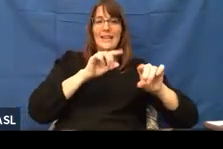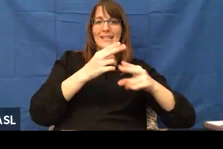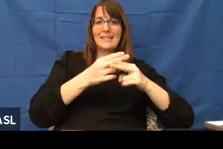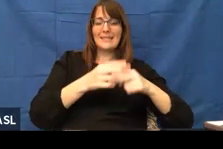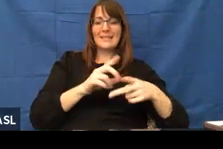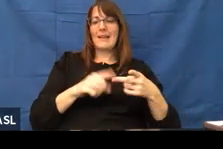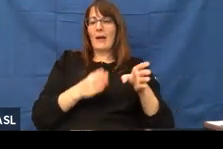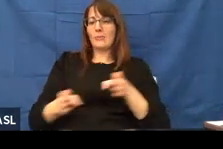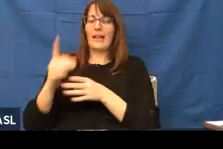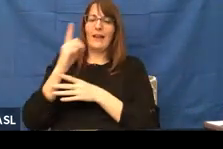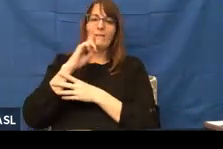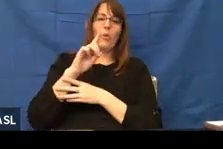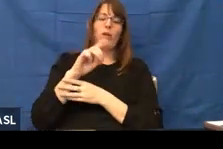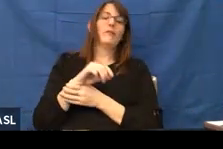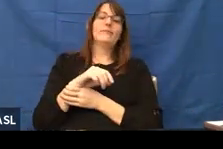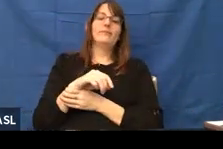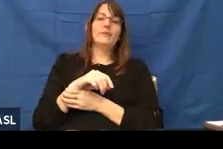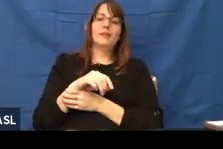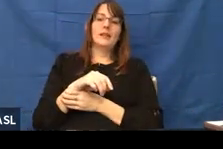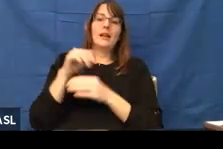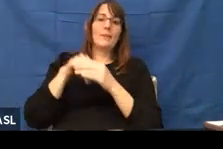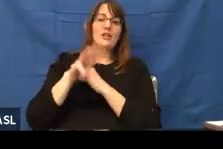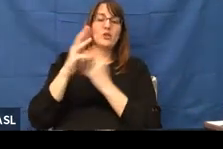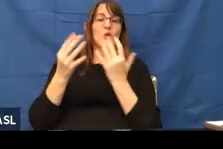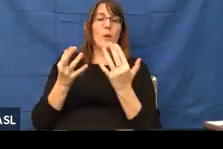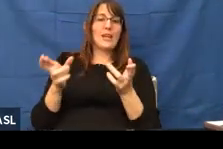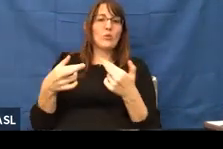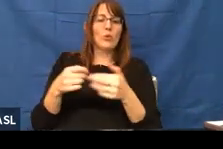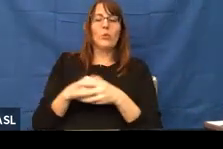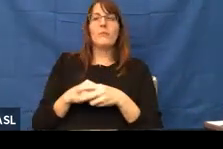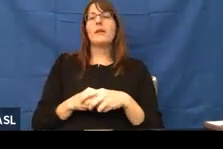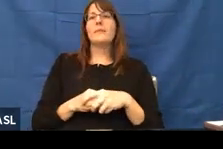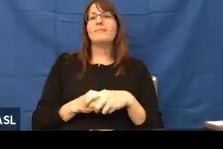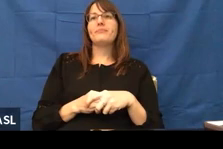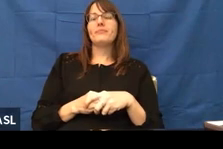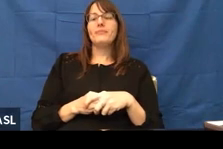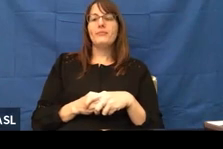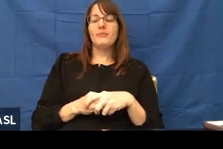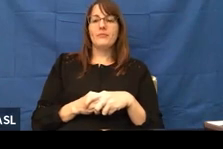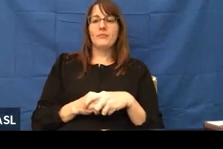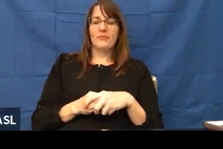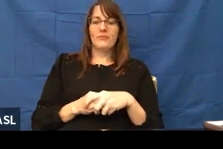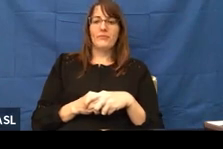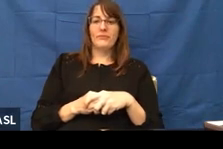Jewyl Alderson Clarke, SDCOE: Clicking students in from your waiting room if that's something you're using, but also how do you engage. If you're a student and you showed up to class.